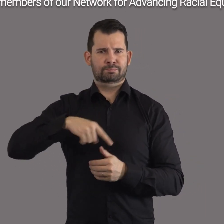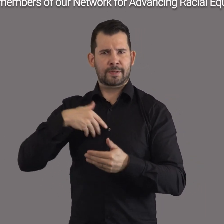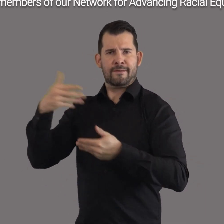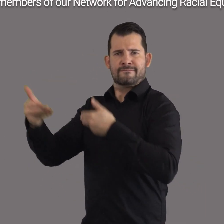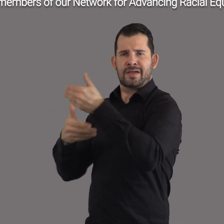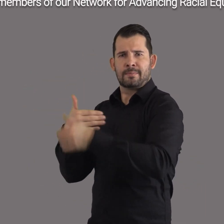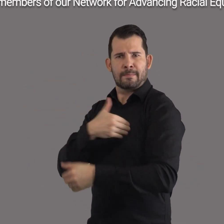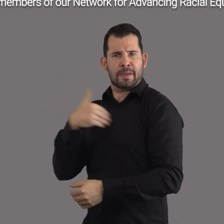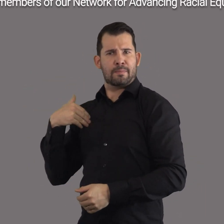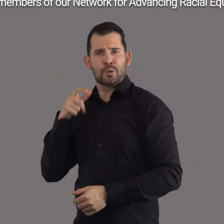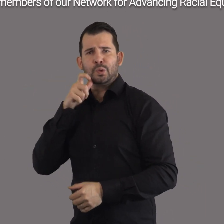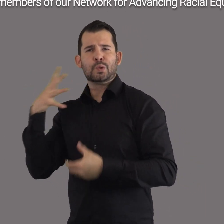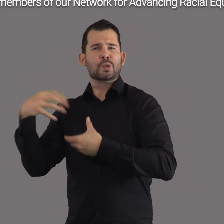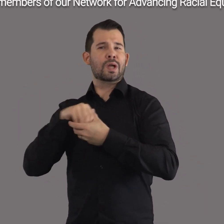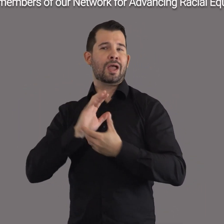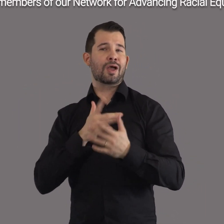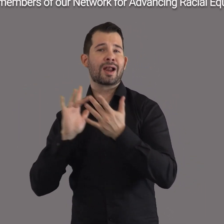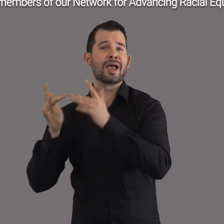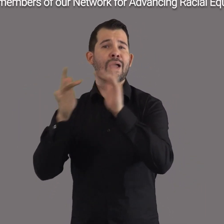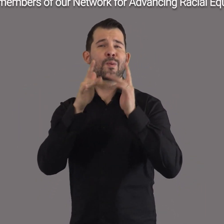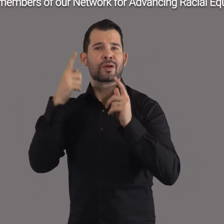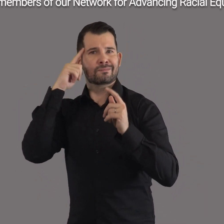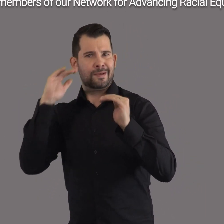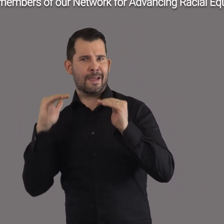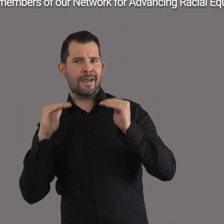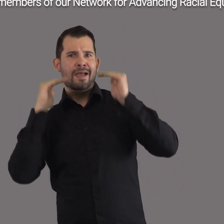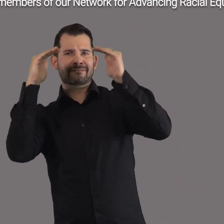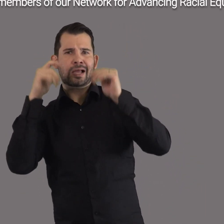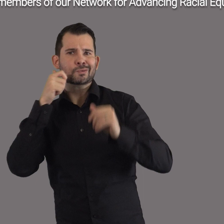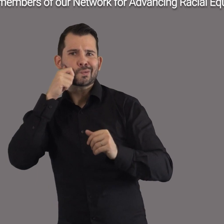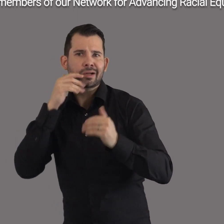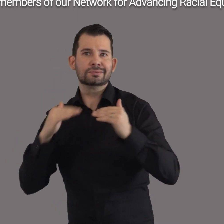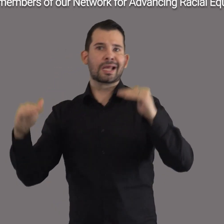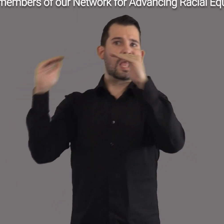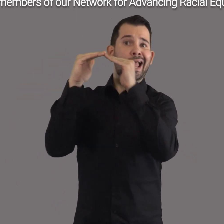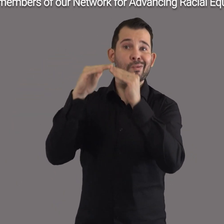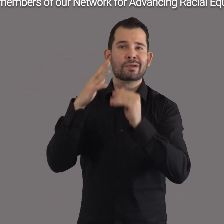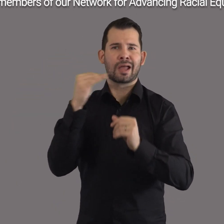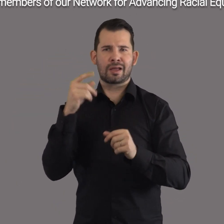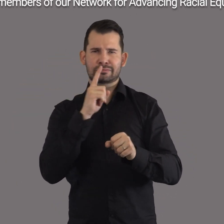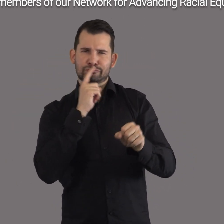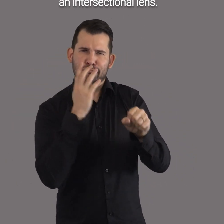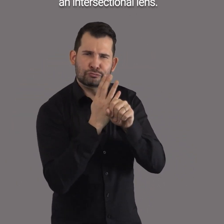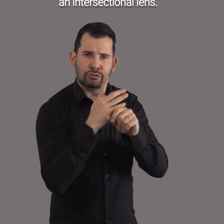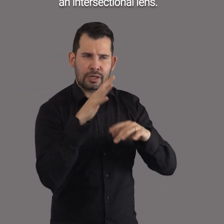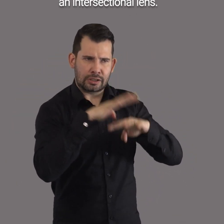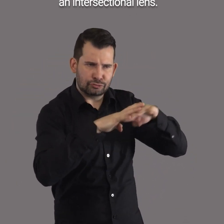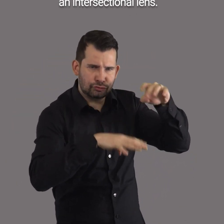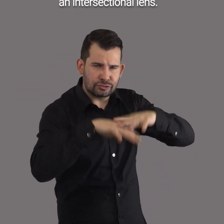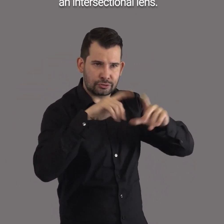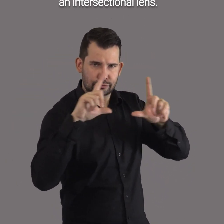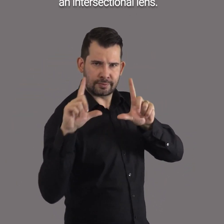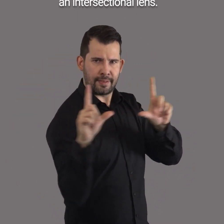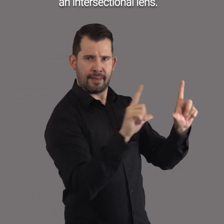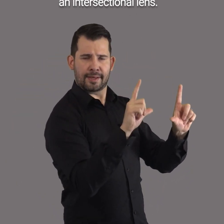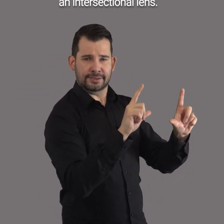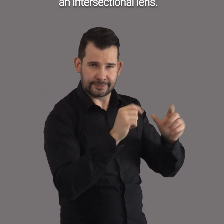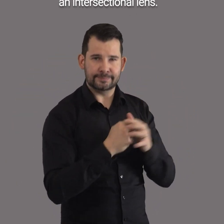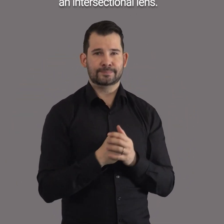We also invited members of our Network for Advancing Racial Equity to ensure an intersectional lens.